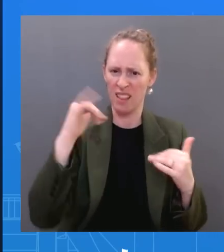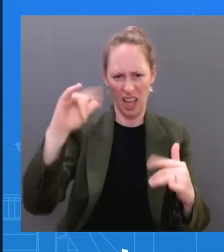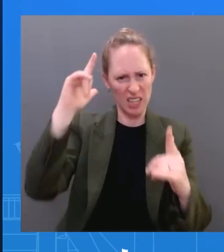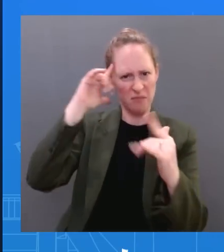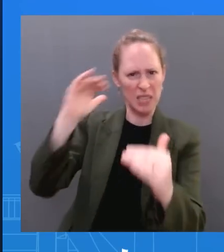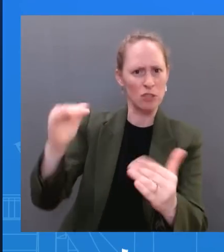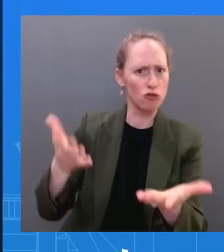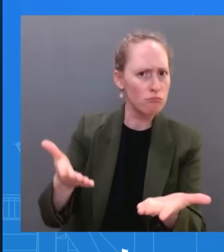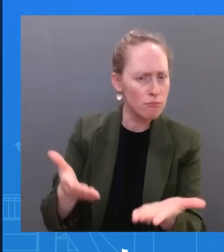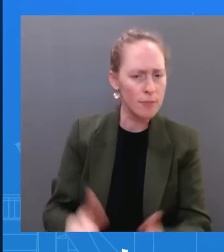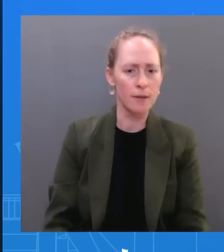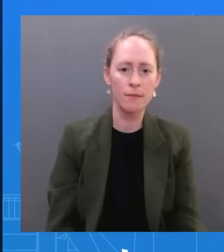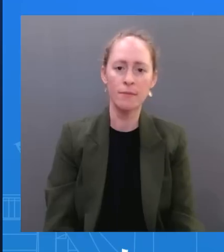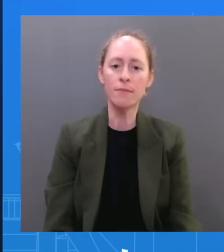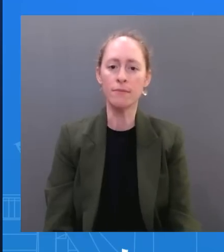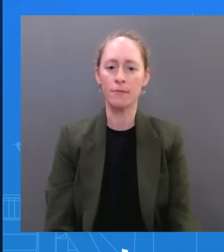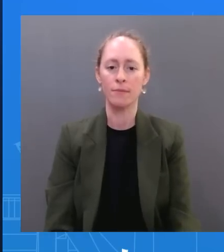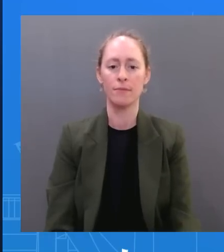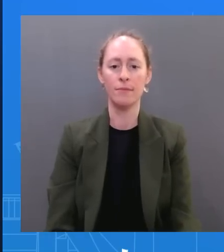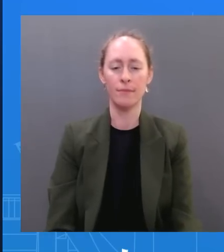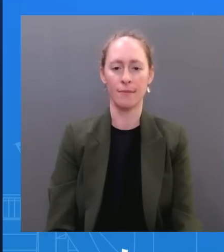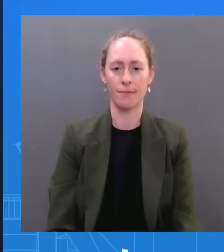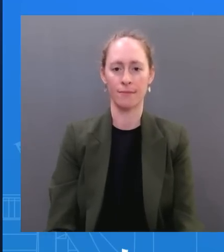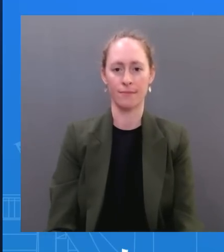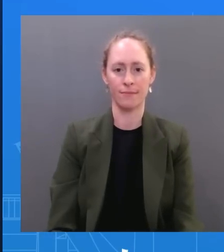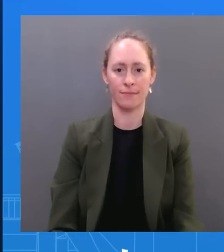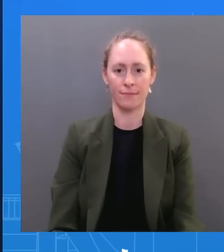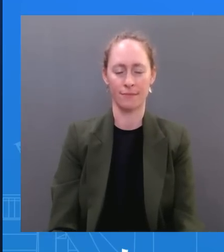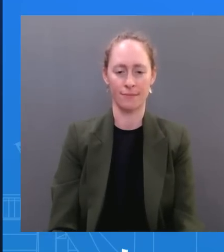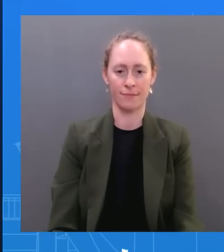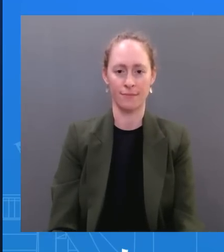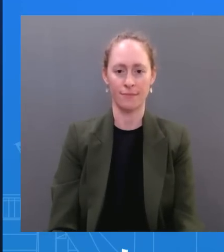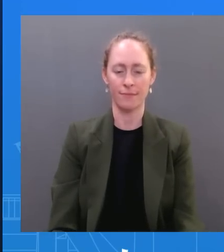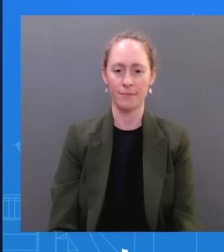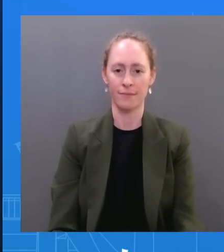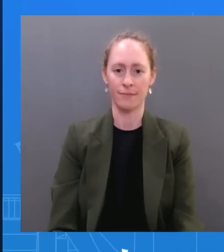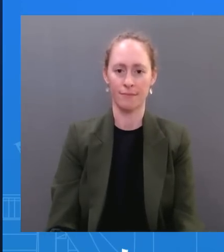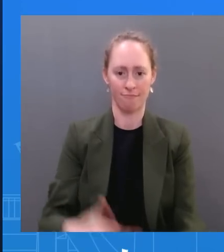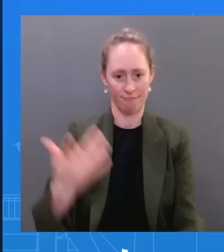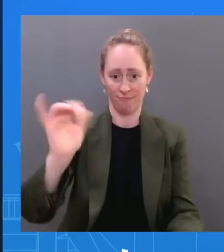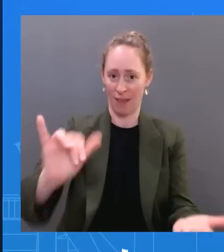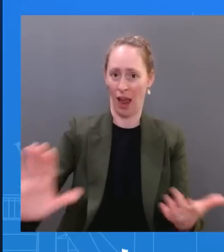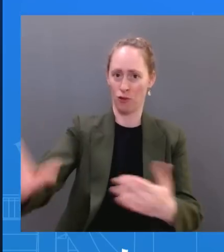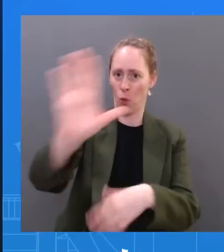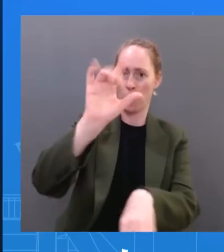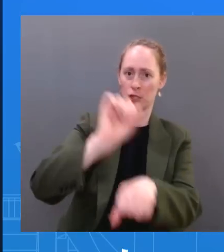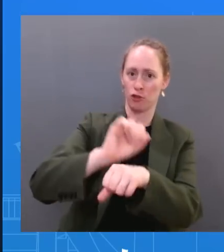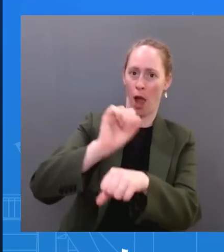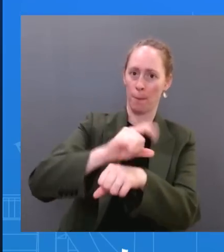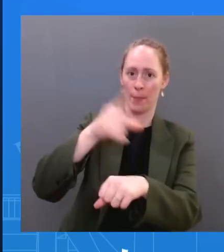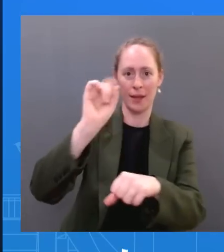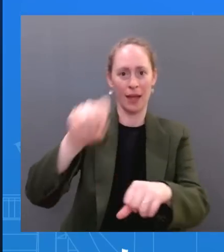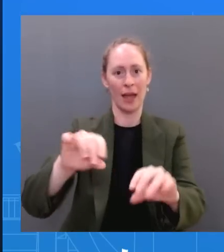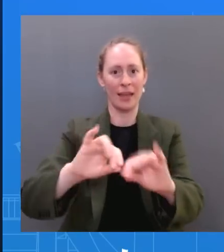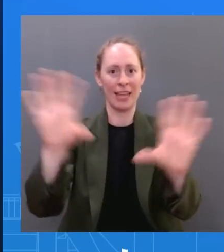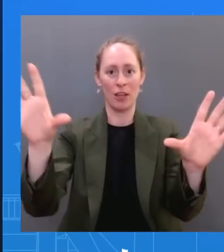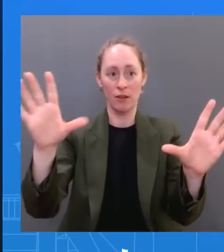He intends to use every tool in his toolbox to try to create adequate global energy supplies and to bring the price of gas down for American